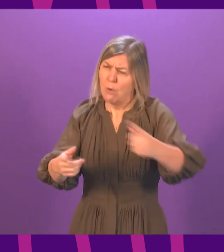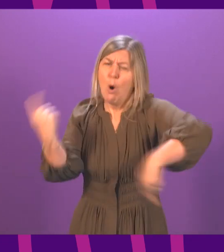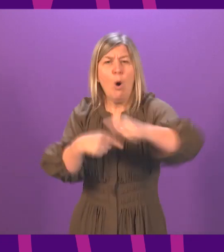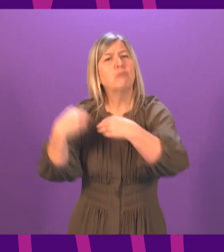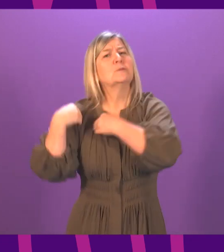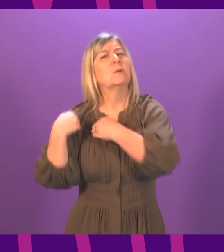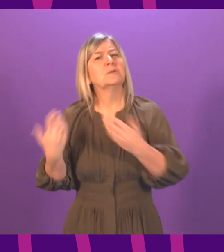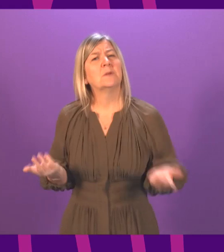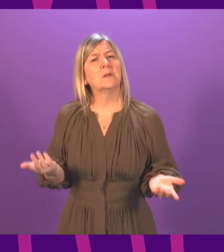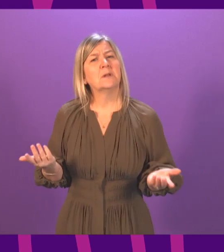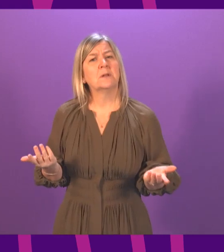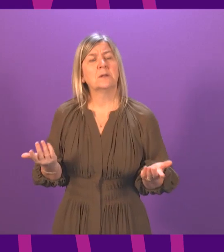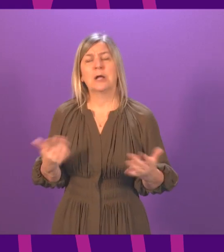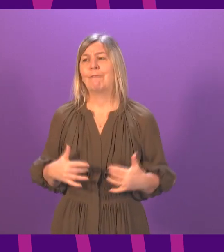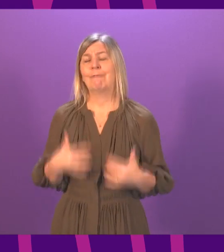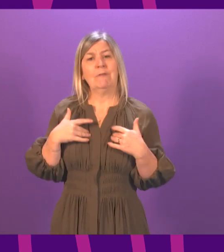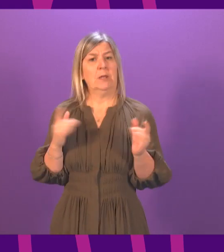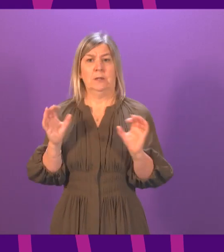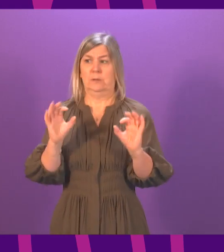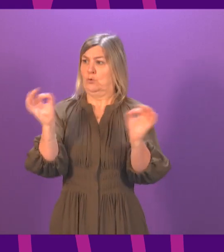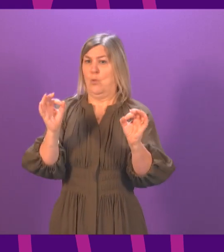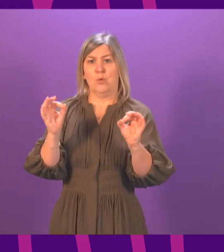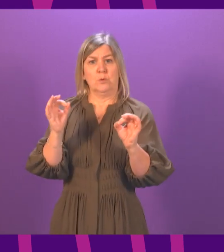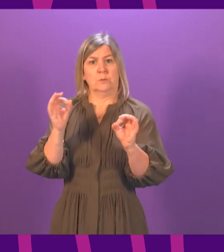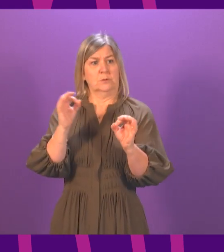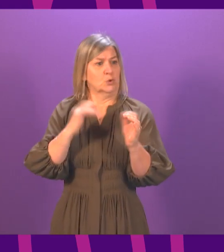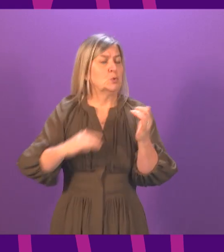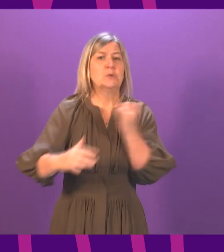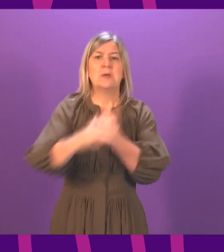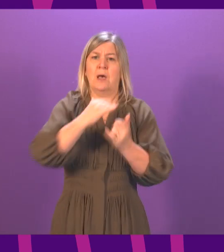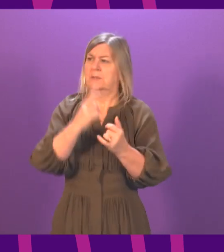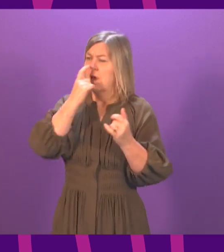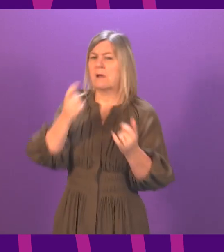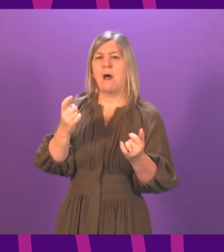to Scottish society as a whole, can sit back and rest on their laurels here.